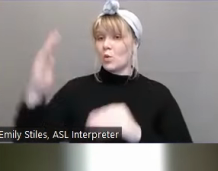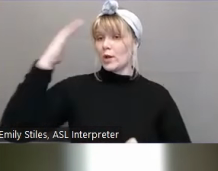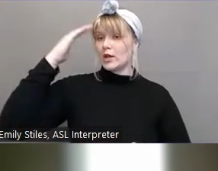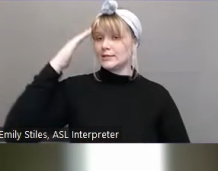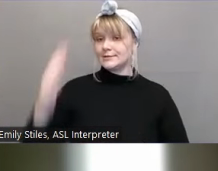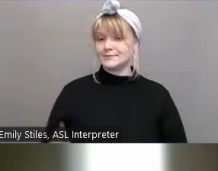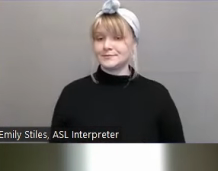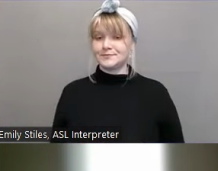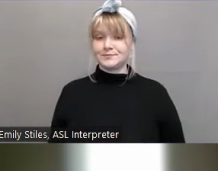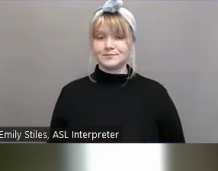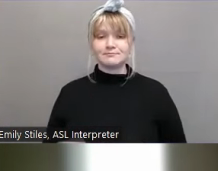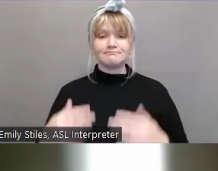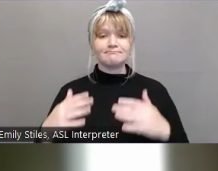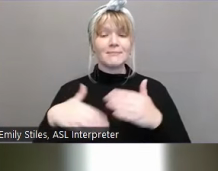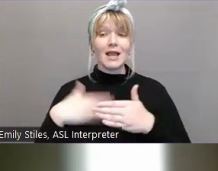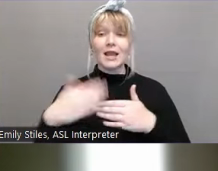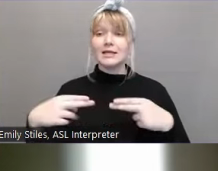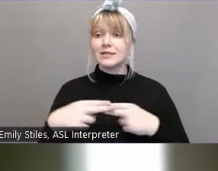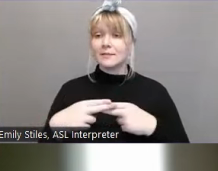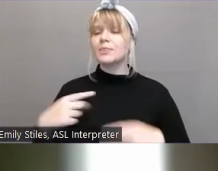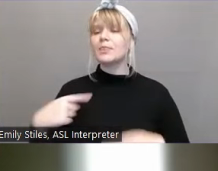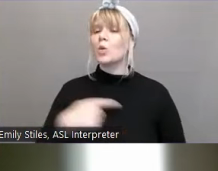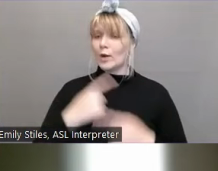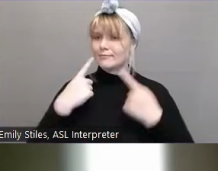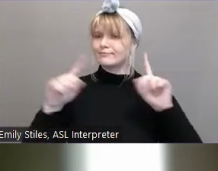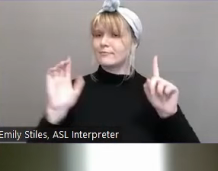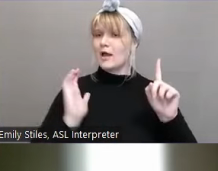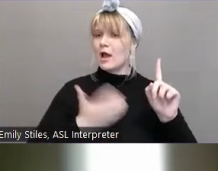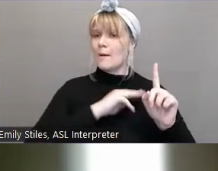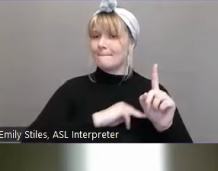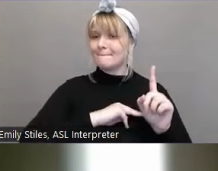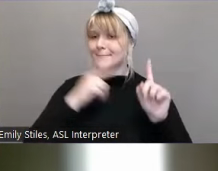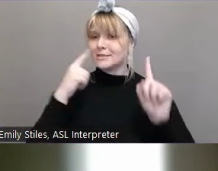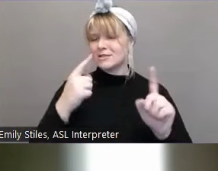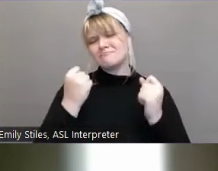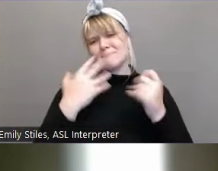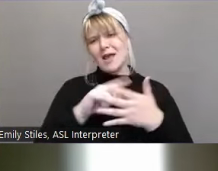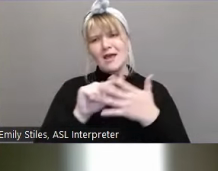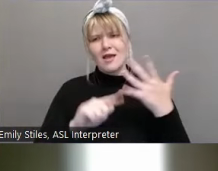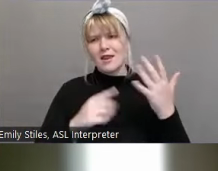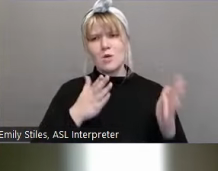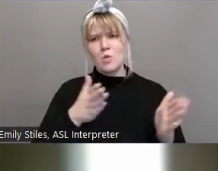We achieve this mission in a number of ways, including owning and operating supportive